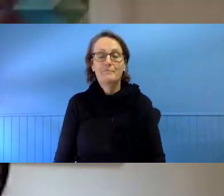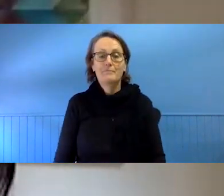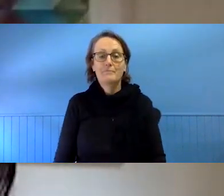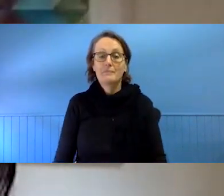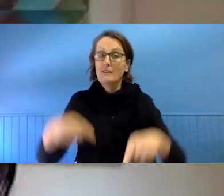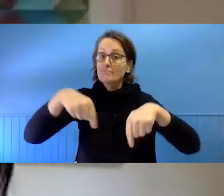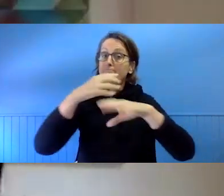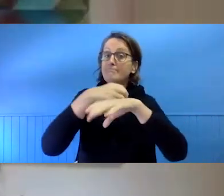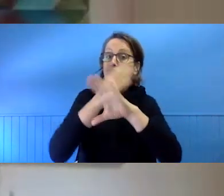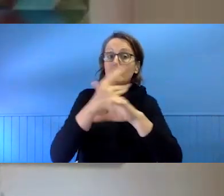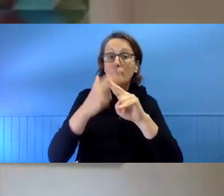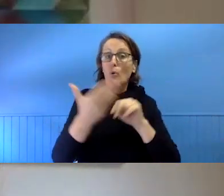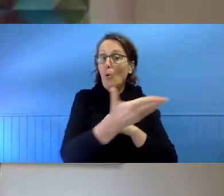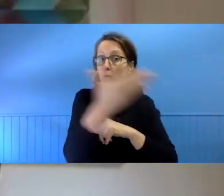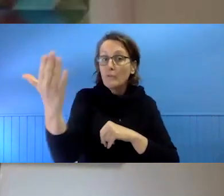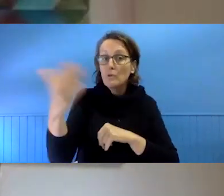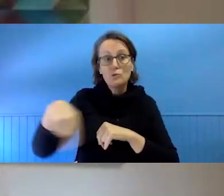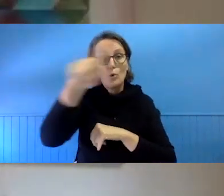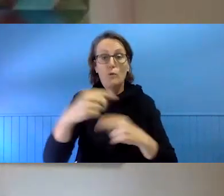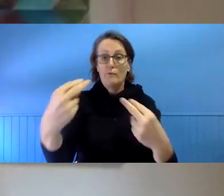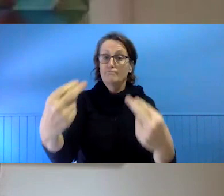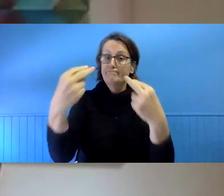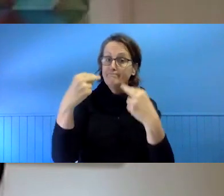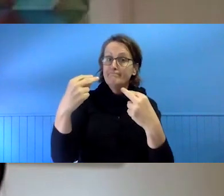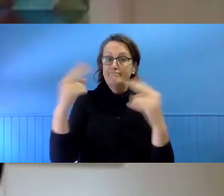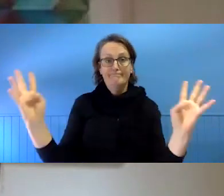space to come together regularly to support one another and share in the